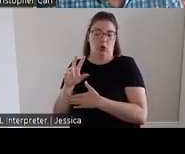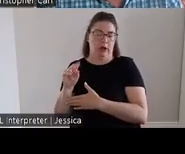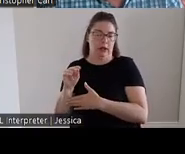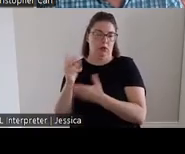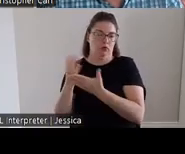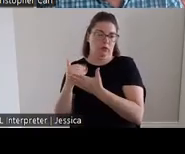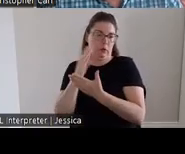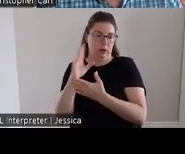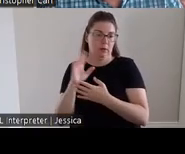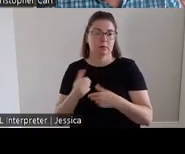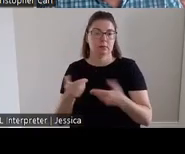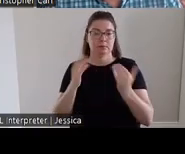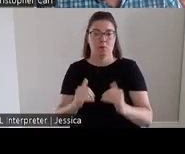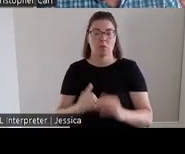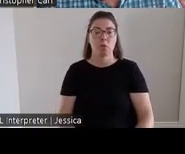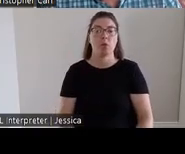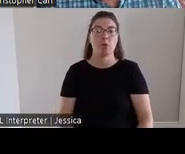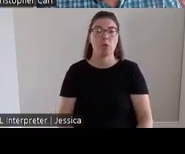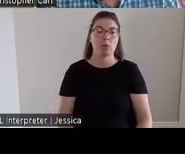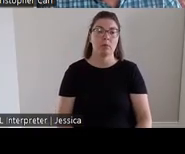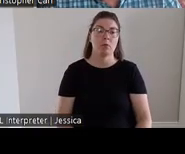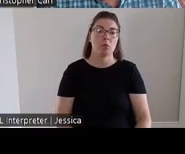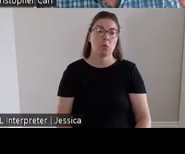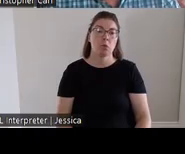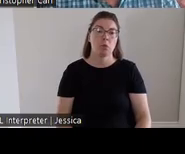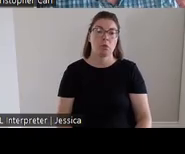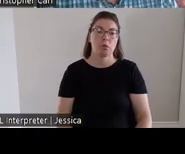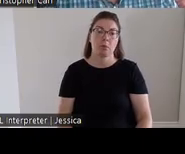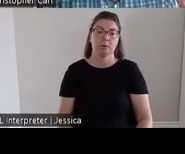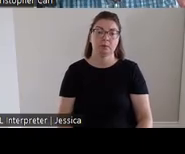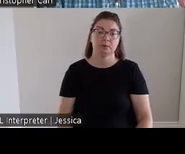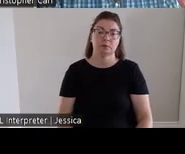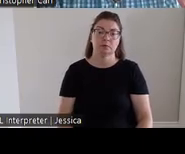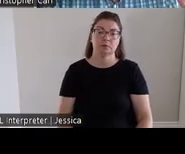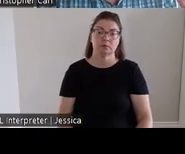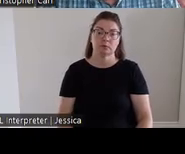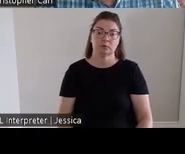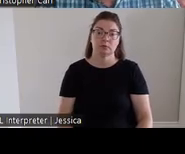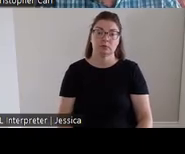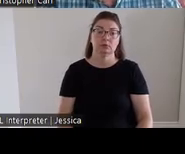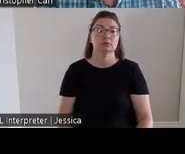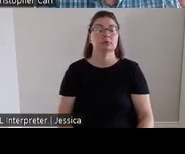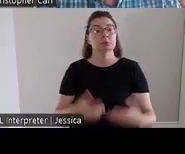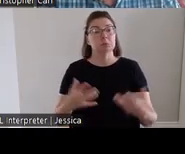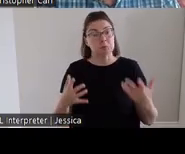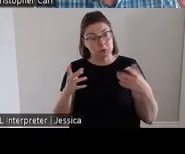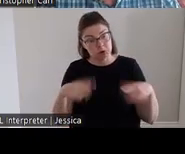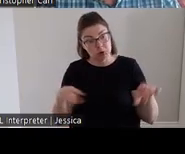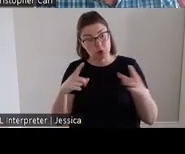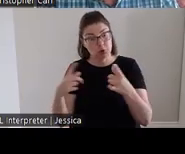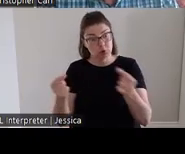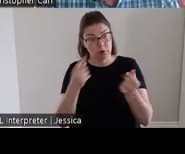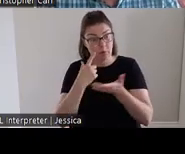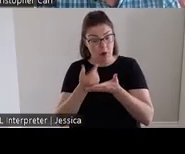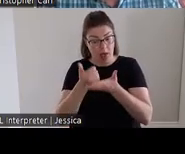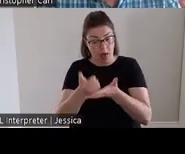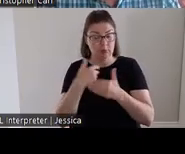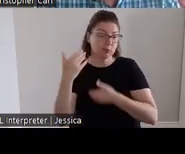Next... Meanwhile, what can you do to help this work move along?